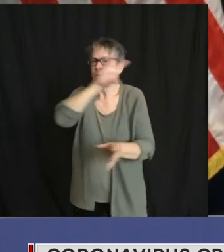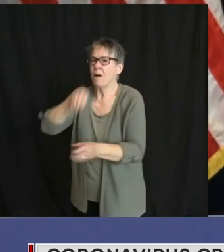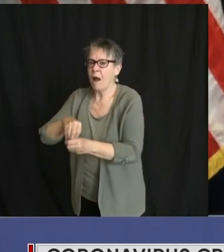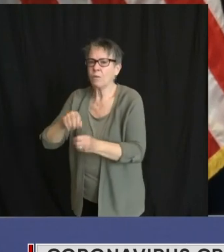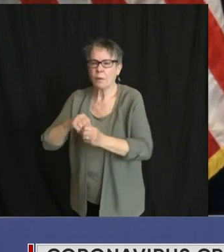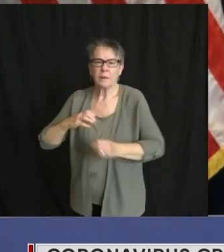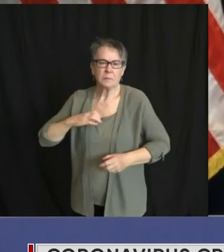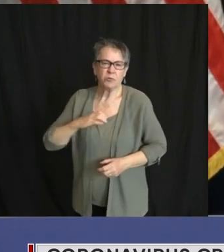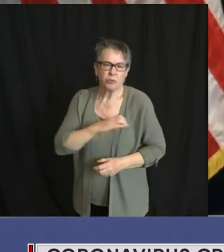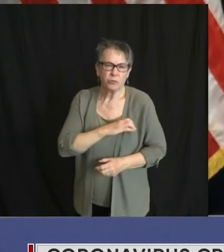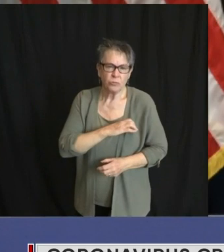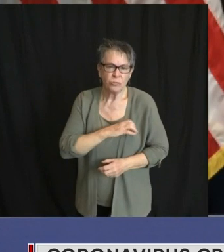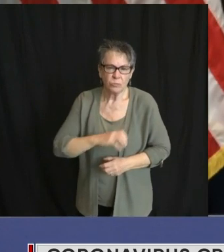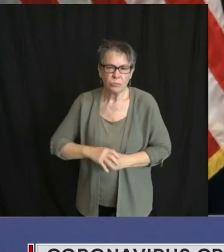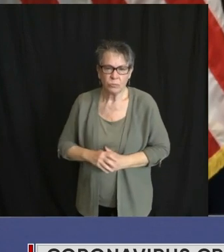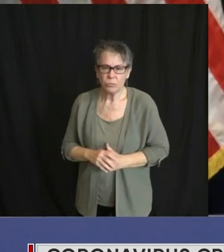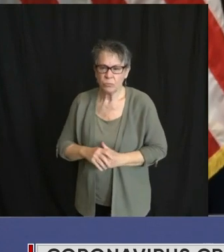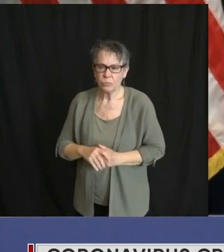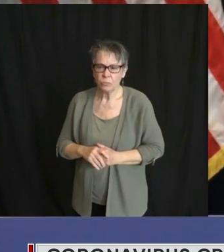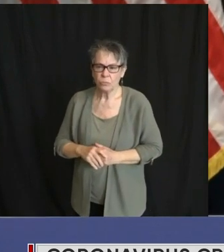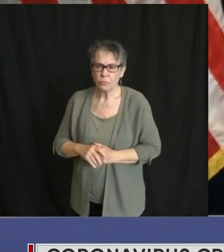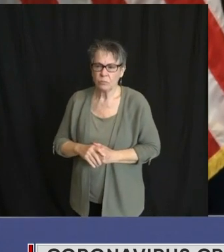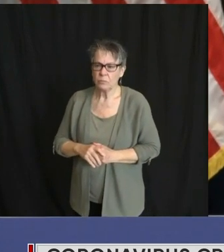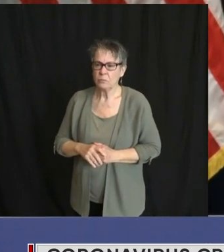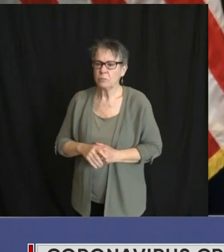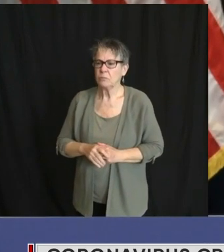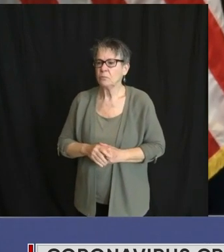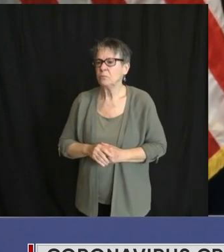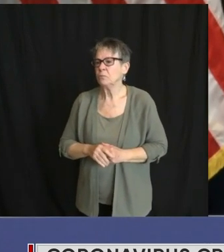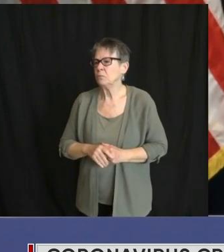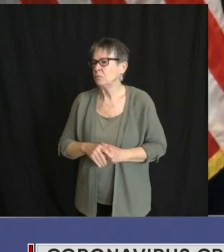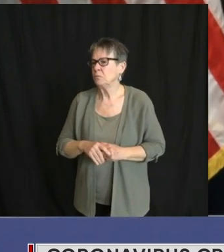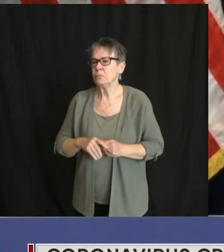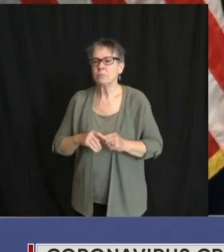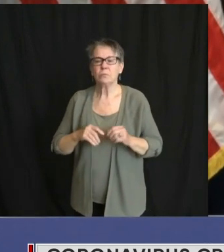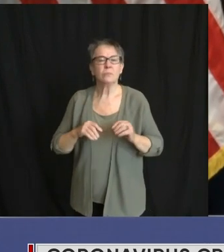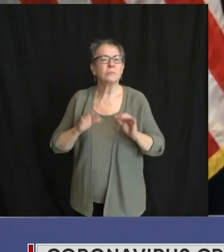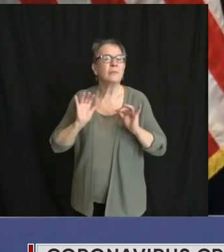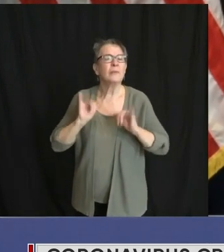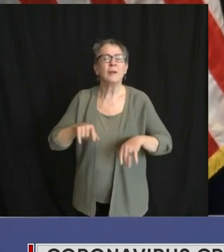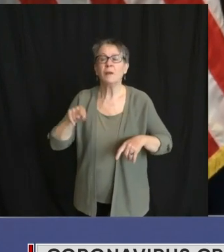WE KNOW THAT THEY ARE THERE.